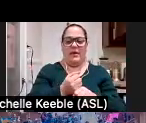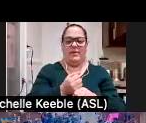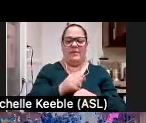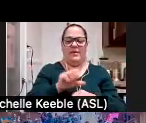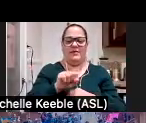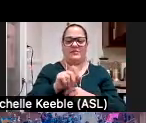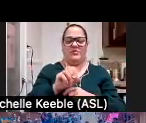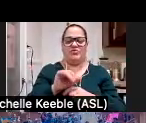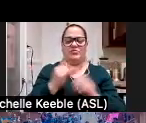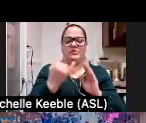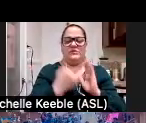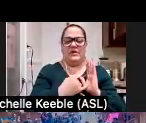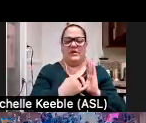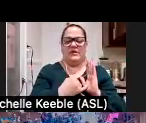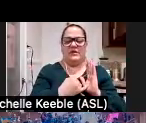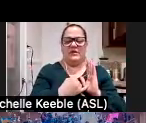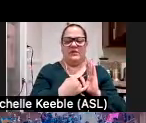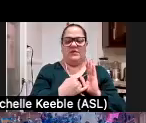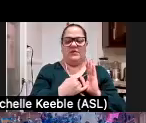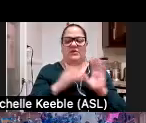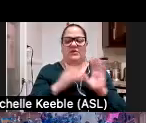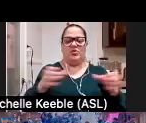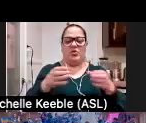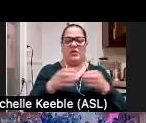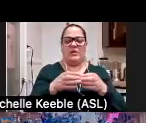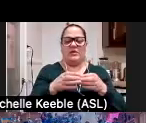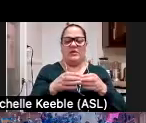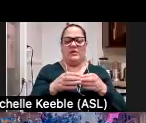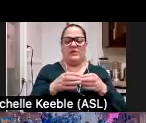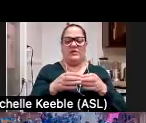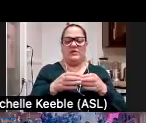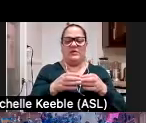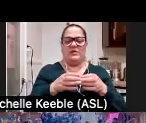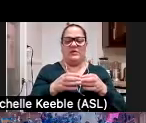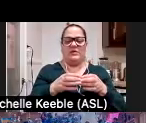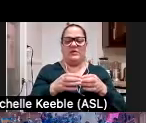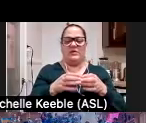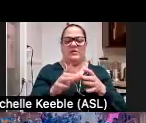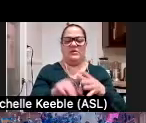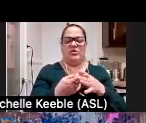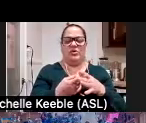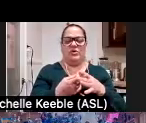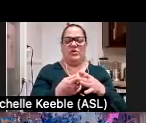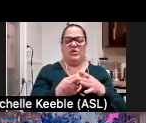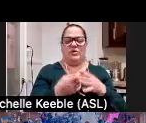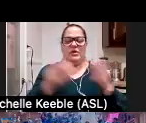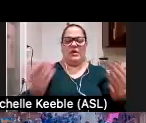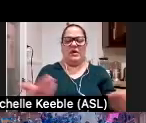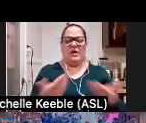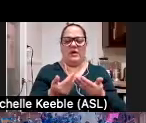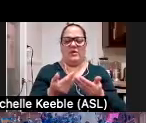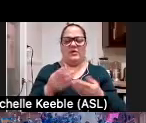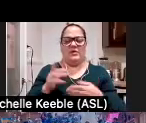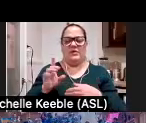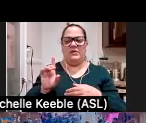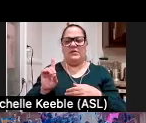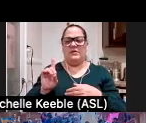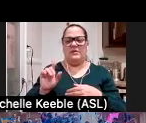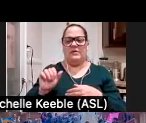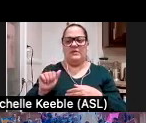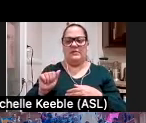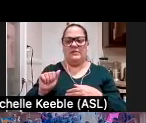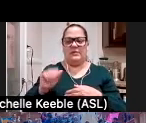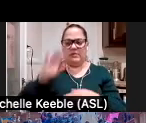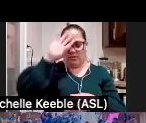which is a organization um that started off hiring individuals with that were on the autism spectrum.